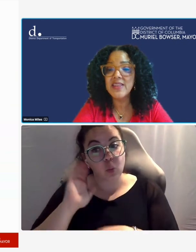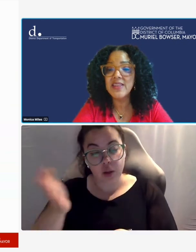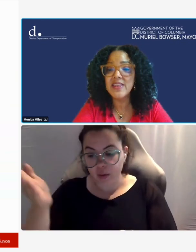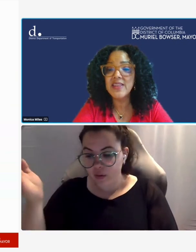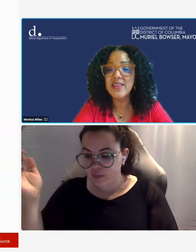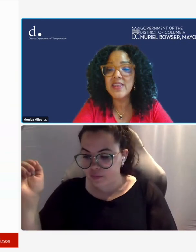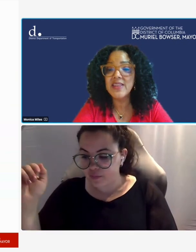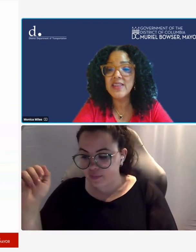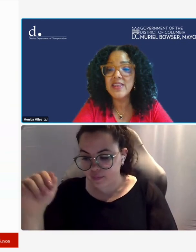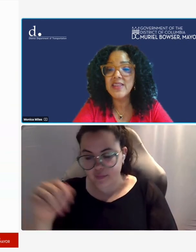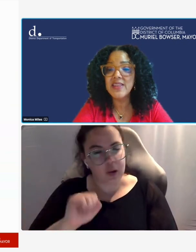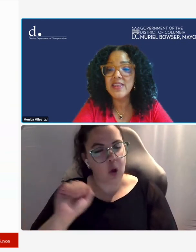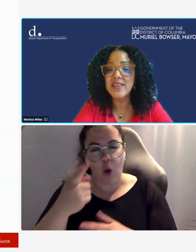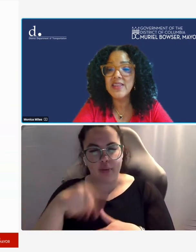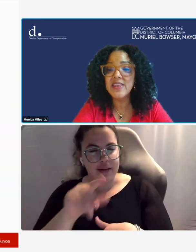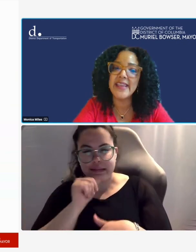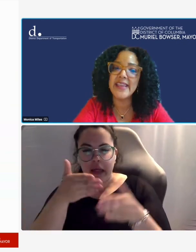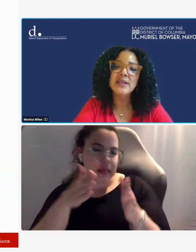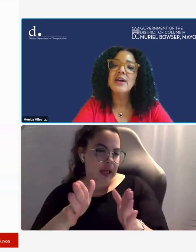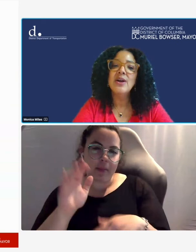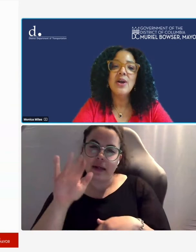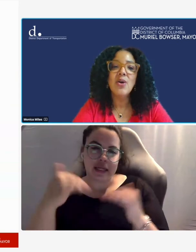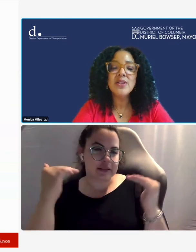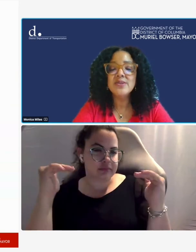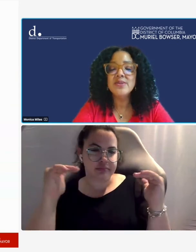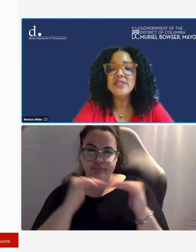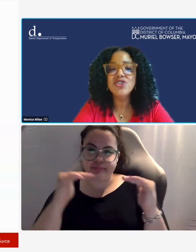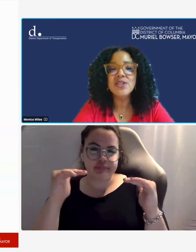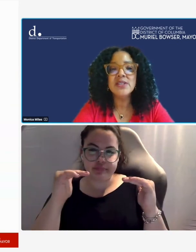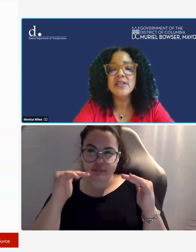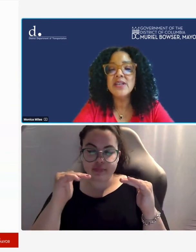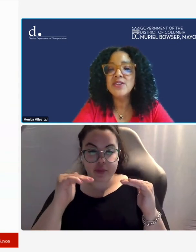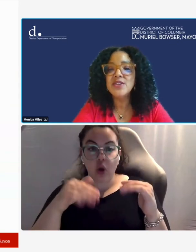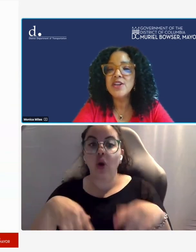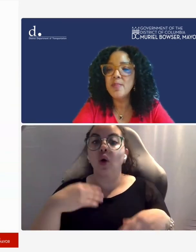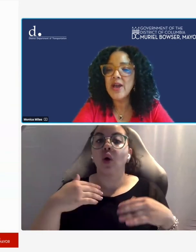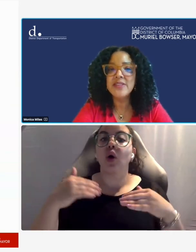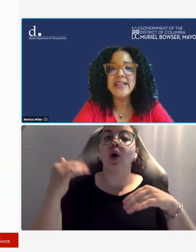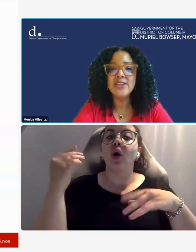to be considered allowable because that's the cap also additionally another note about the national